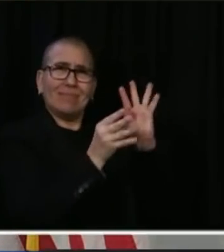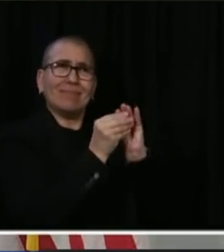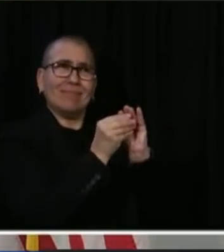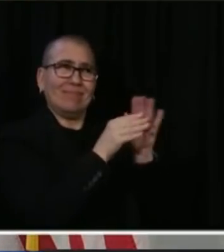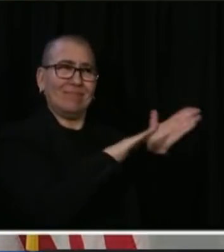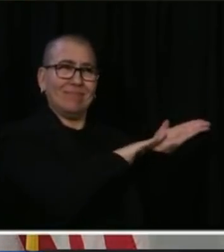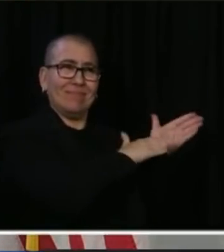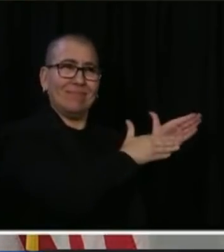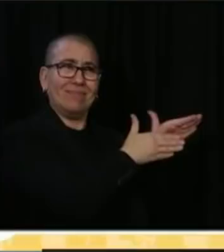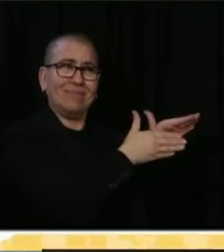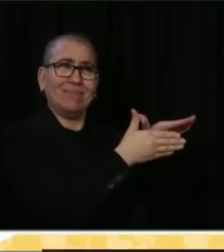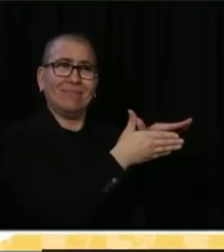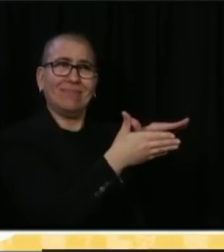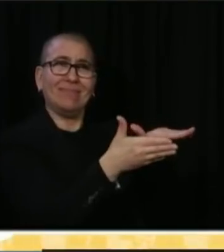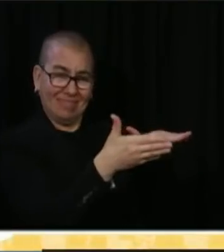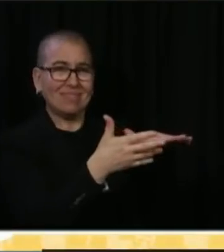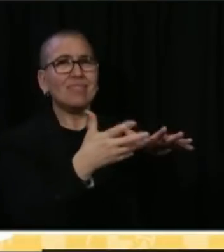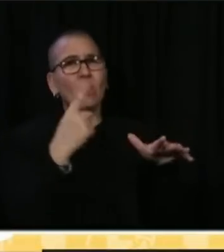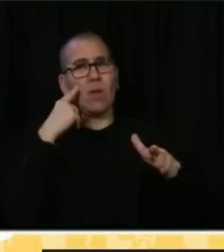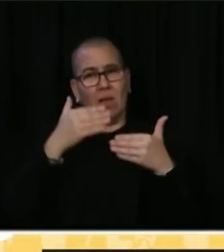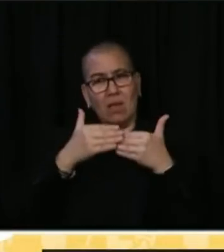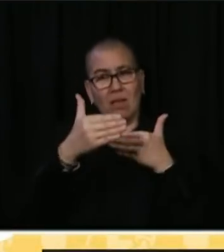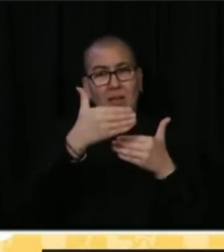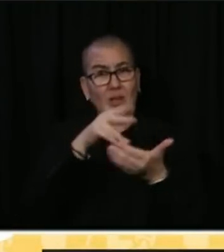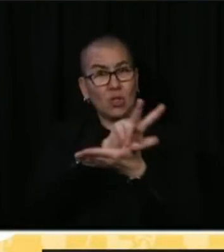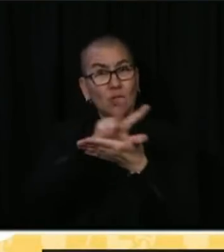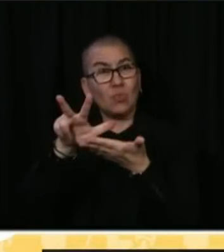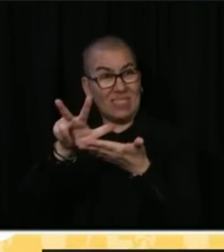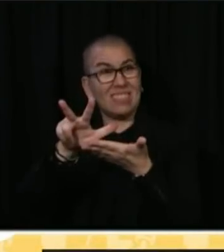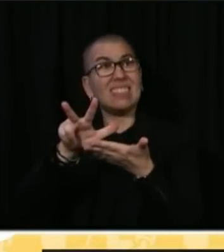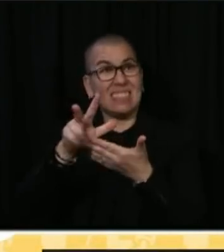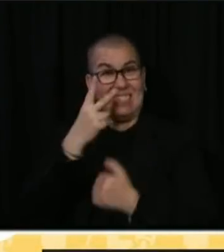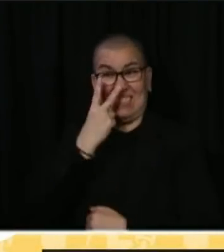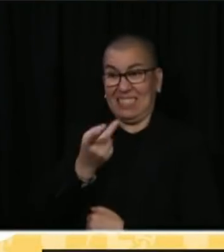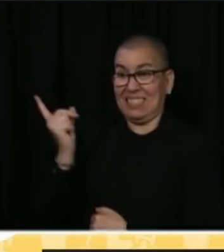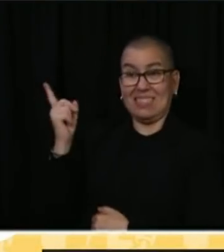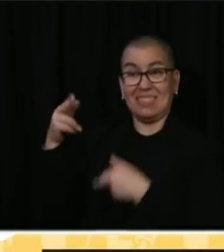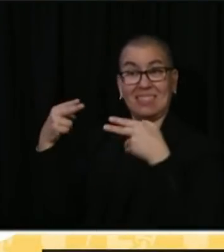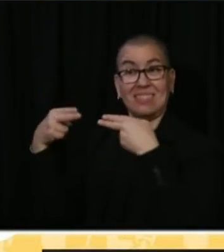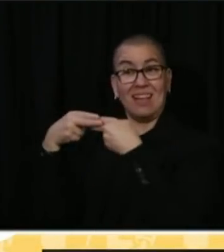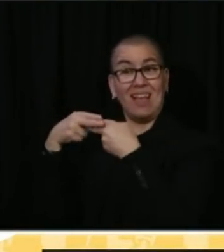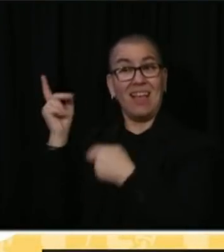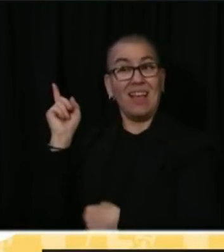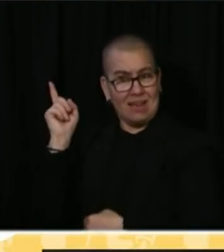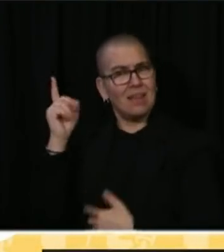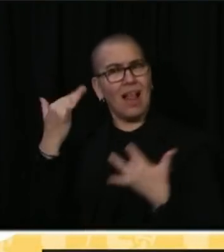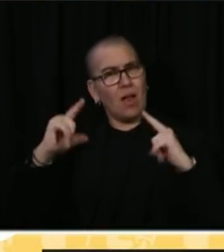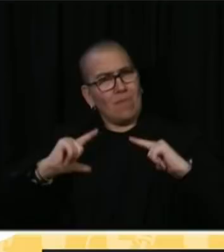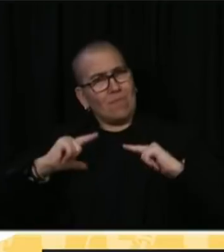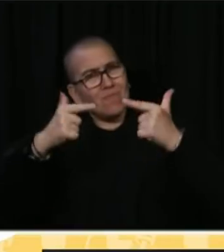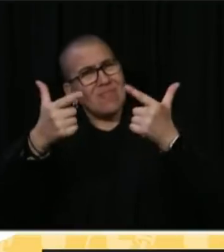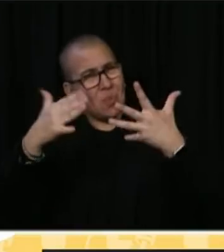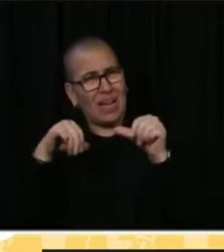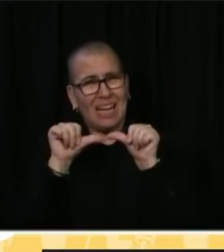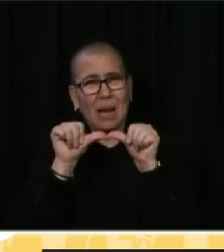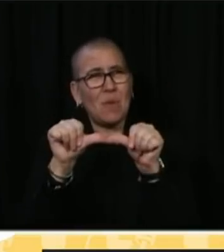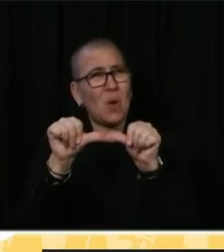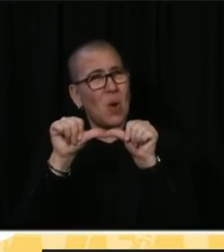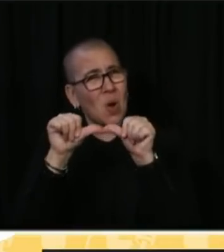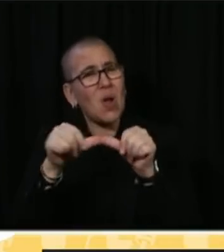THREE WEEKS THAT WE RETURN TO NORMALCY.